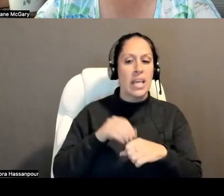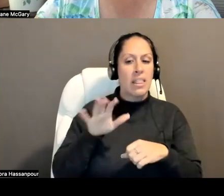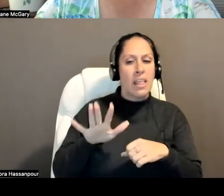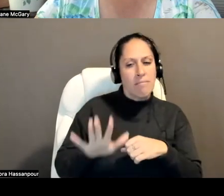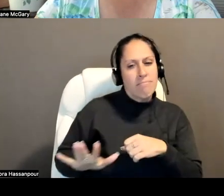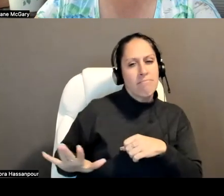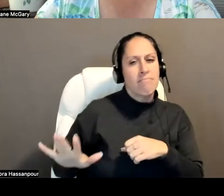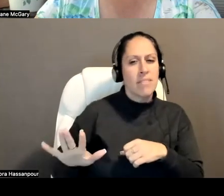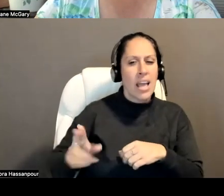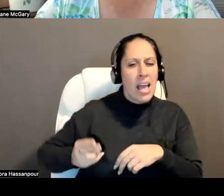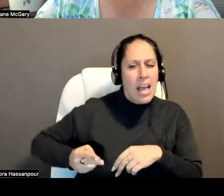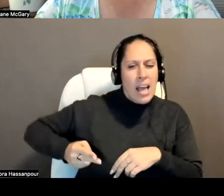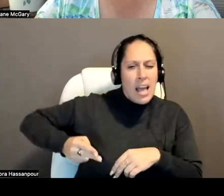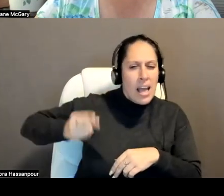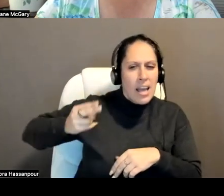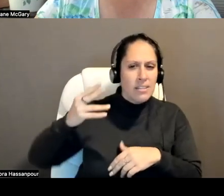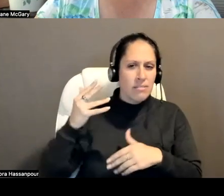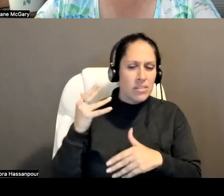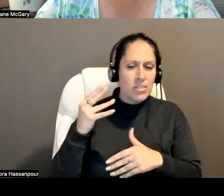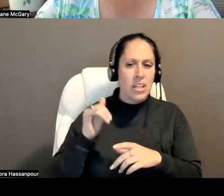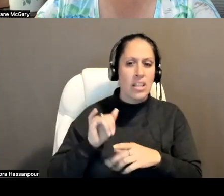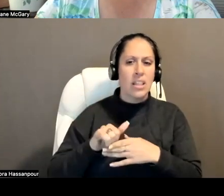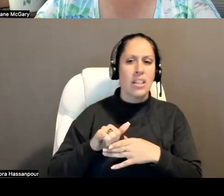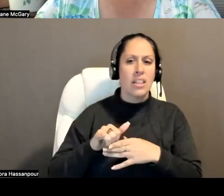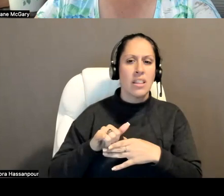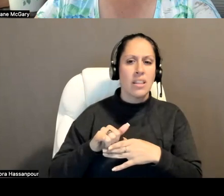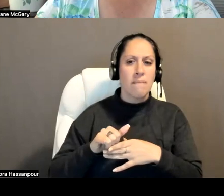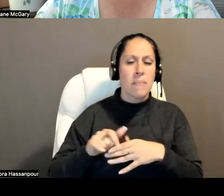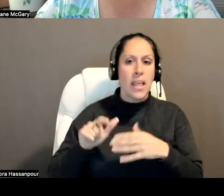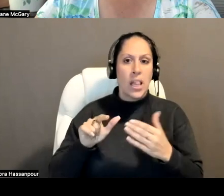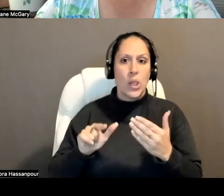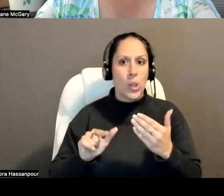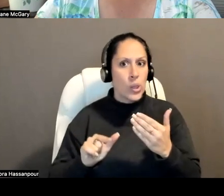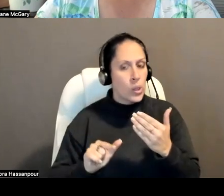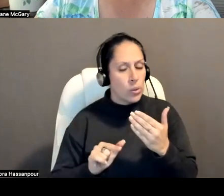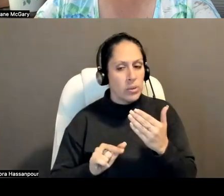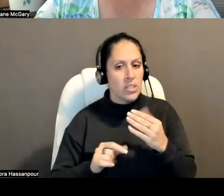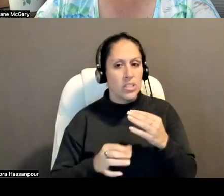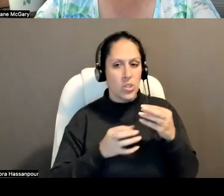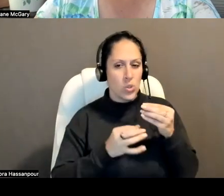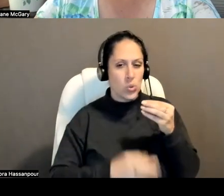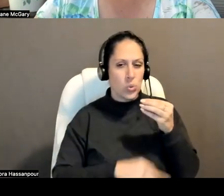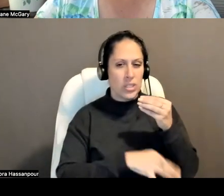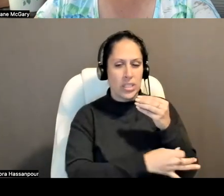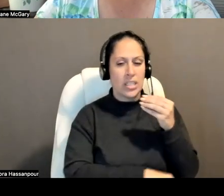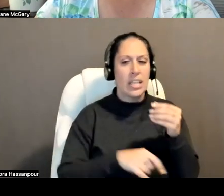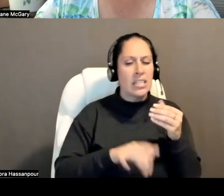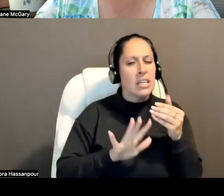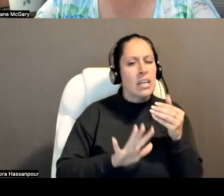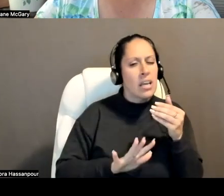in a very high register of the of the lowest string on the cello, is an area that not a